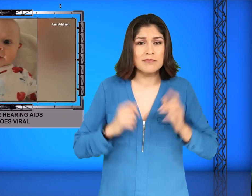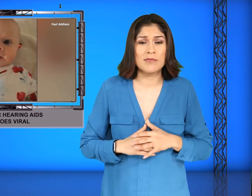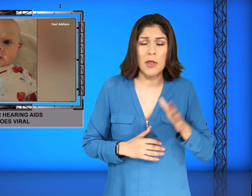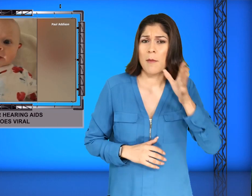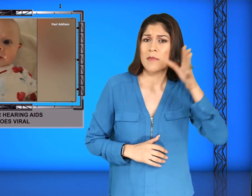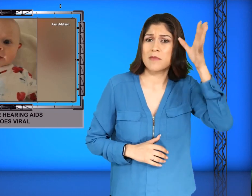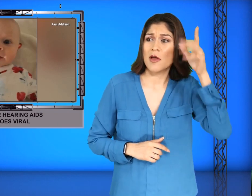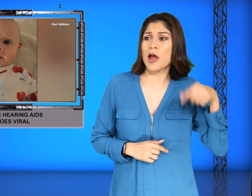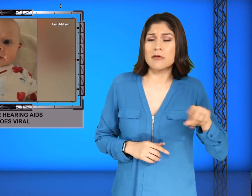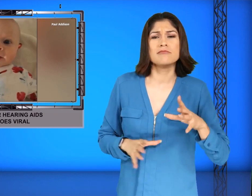hearing aids.